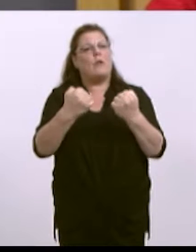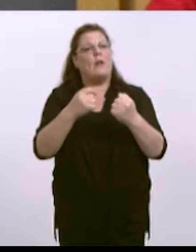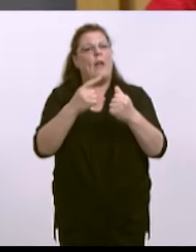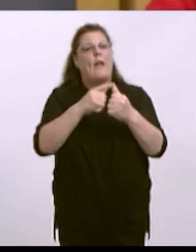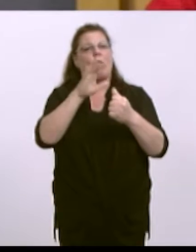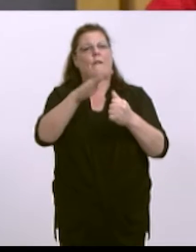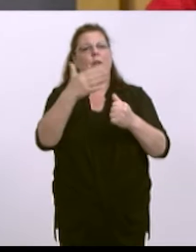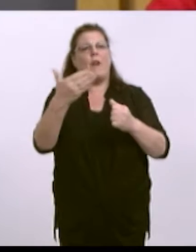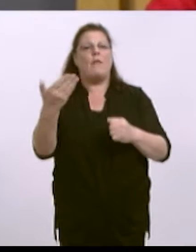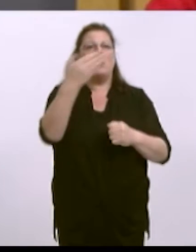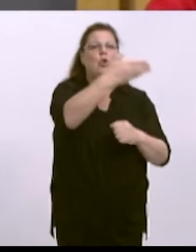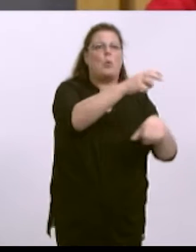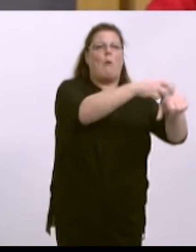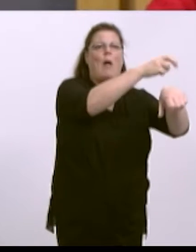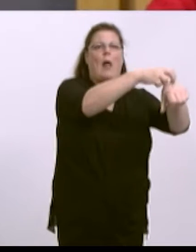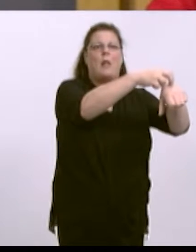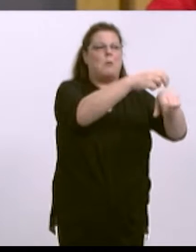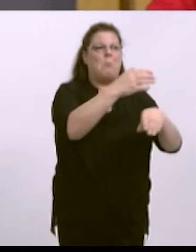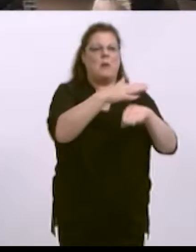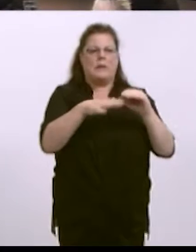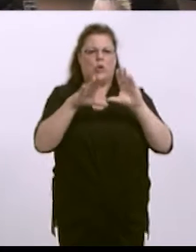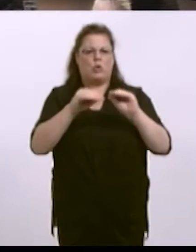Irelandí, but they havenít stopped. We need more of those people to stop and, of course,